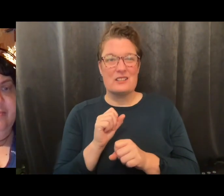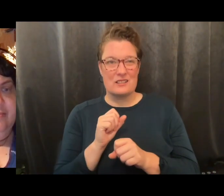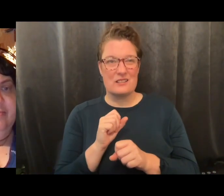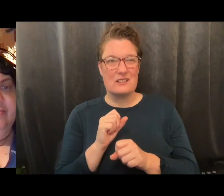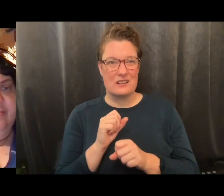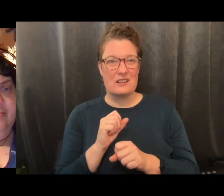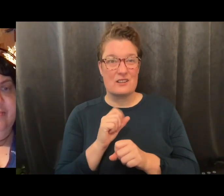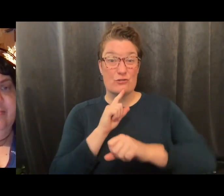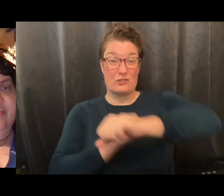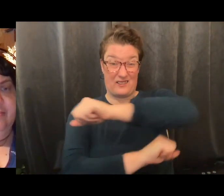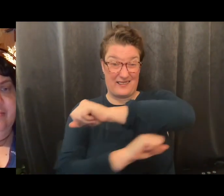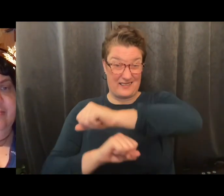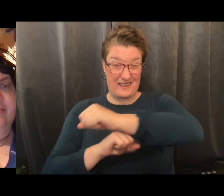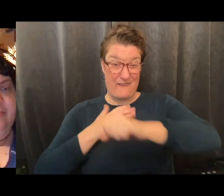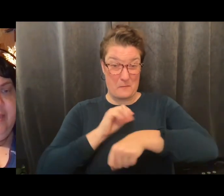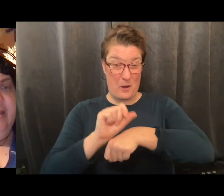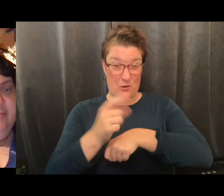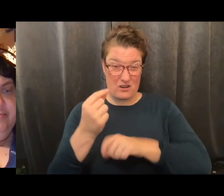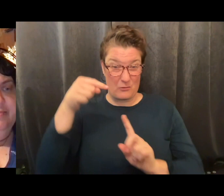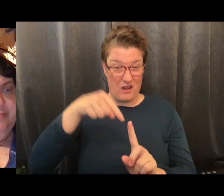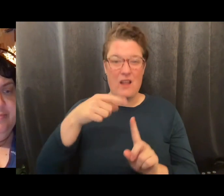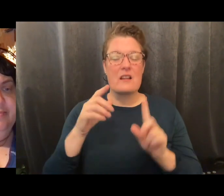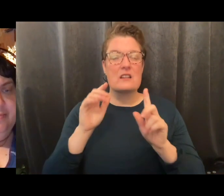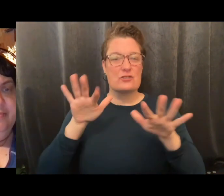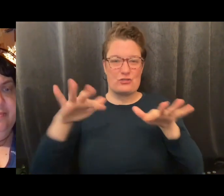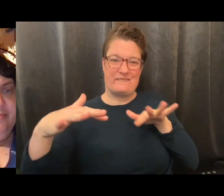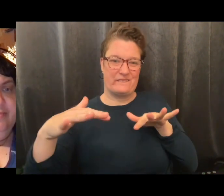It's like changing the narrative. Melissa: Absolutely. Absolutely.